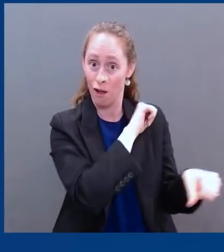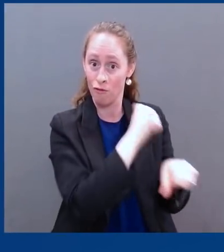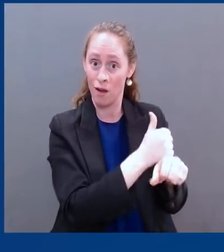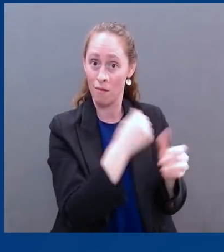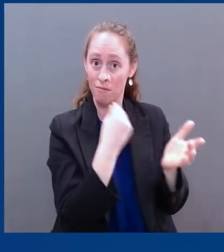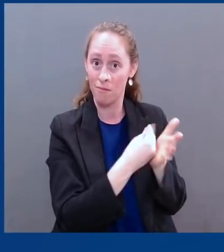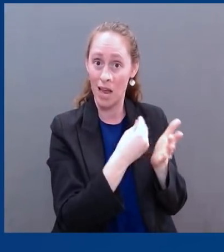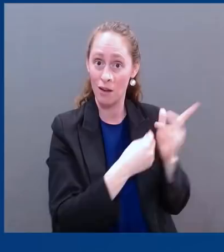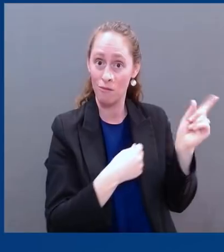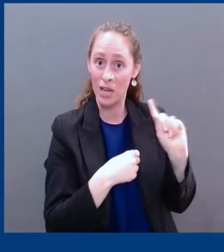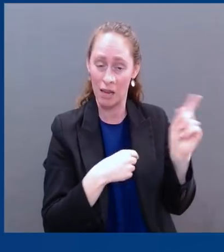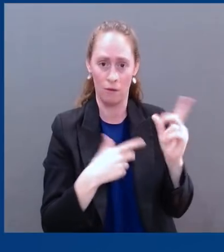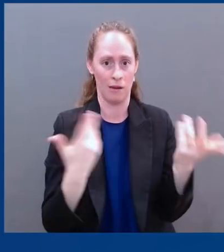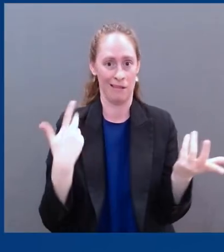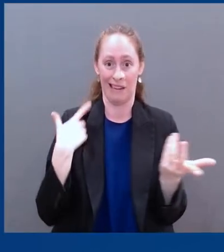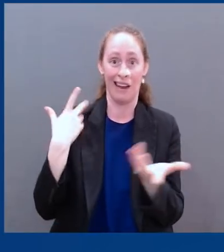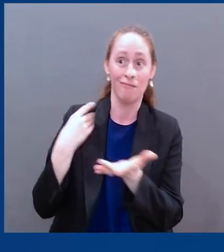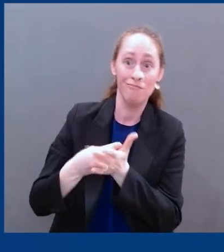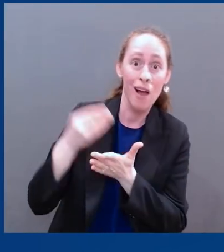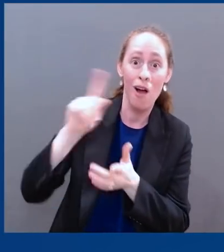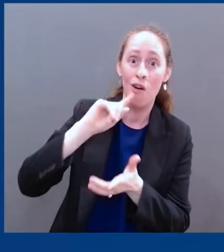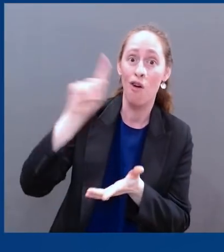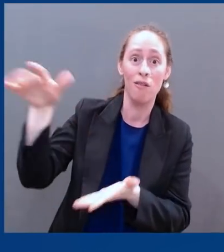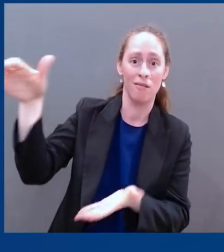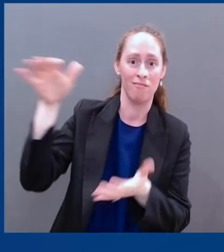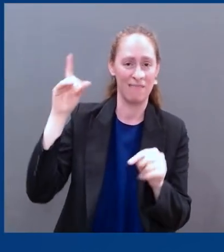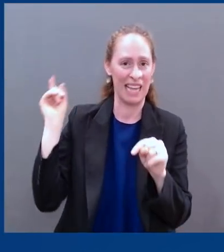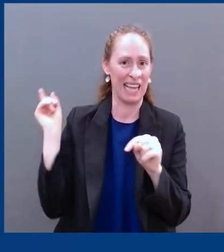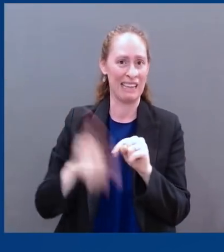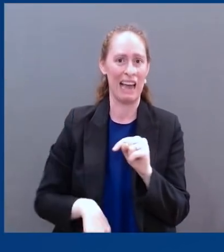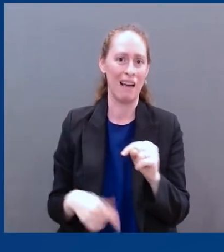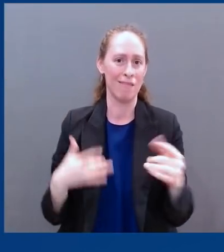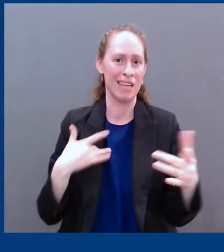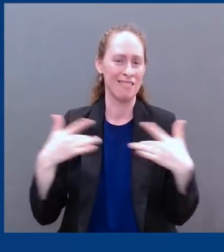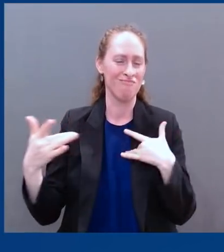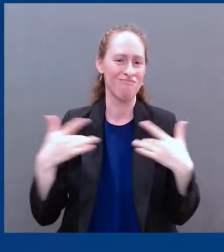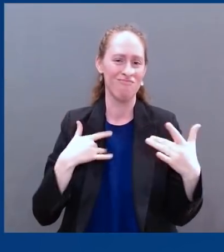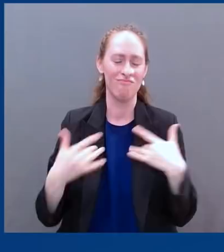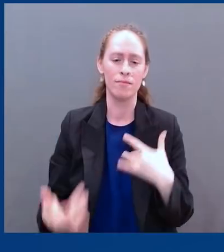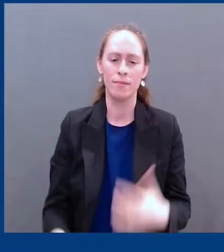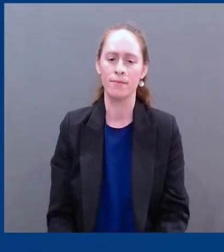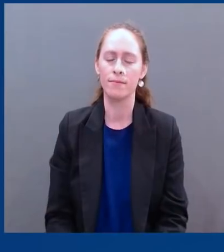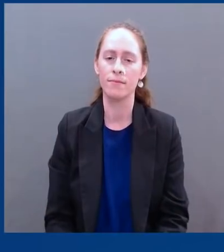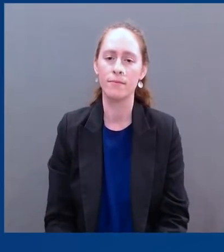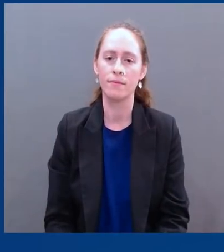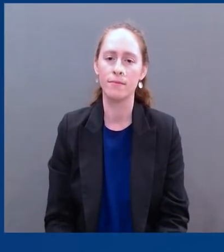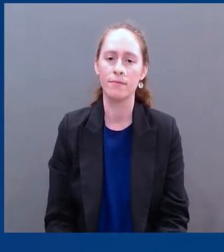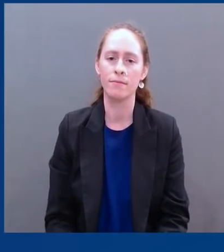Next slide. I want to close by just mentioning something that will certainly come up with discussions.